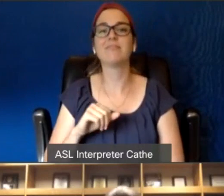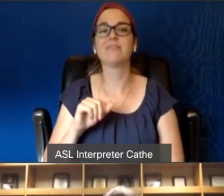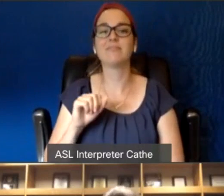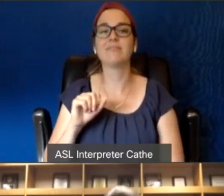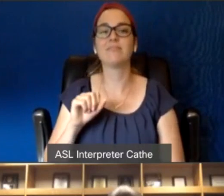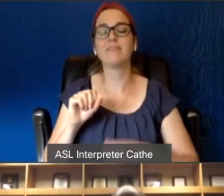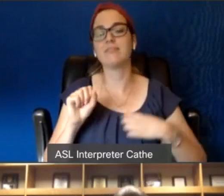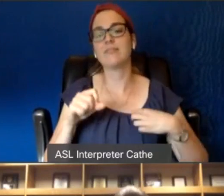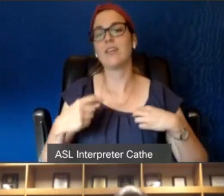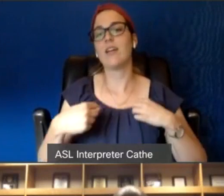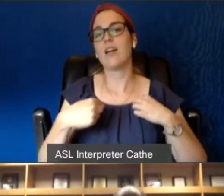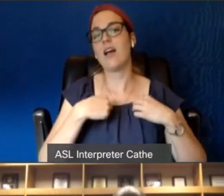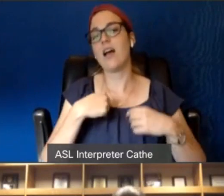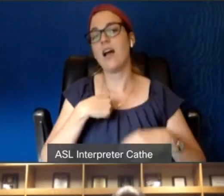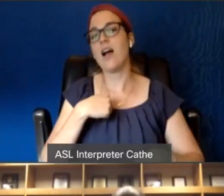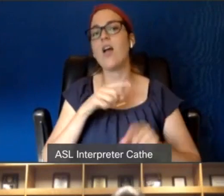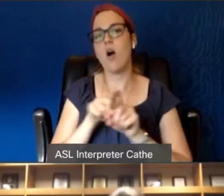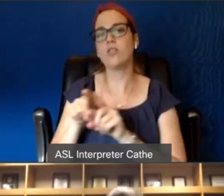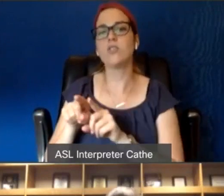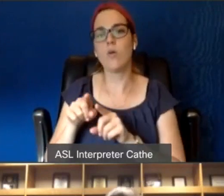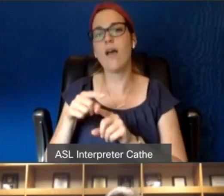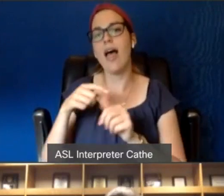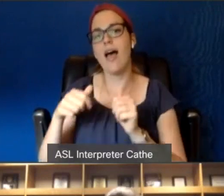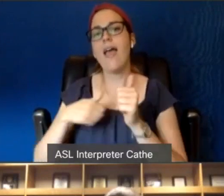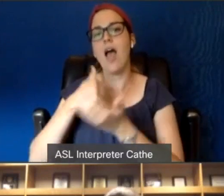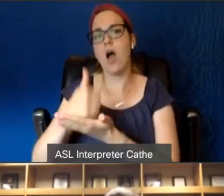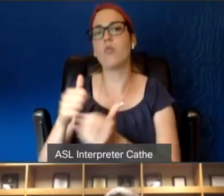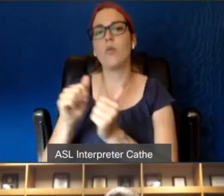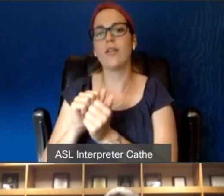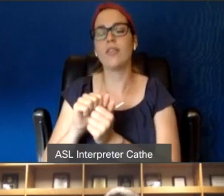'Cause I actually also do re-entry services so I personally can help with things like that.